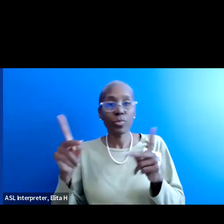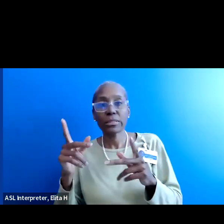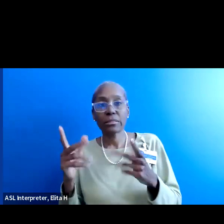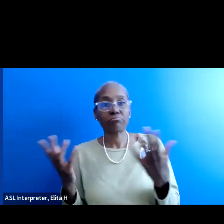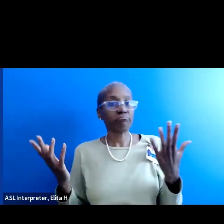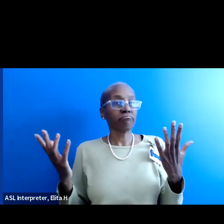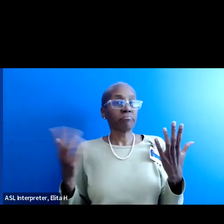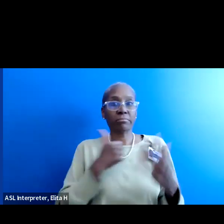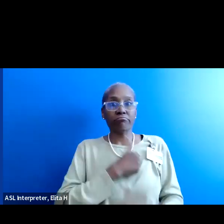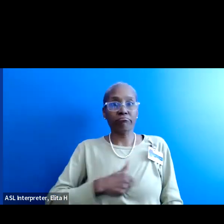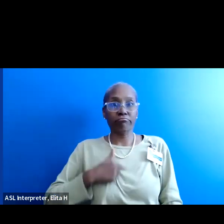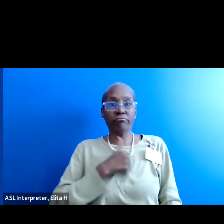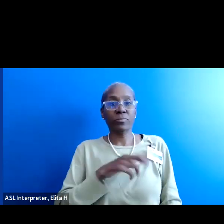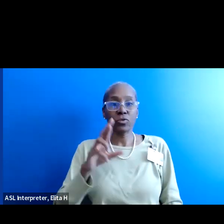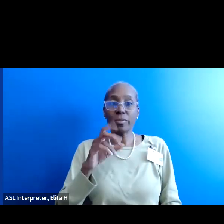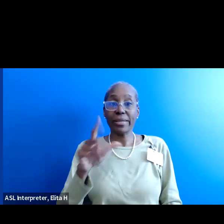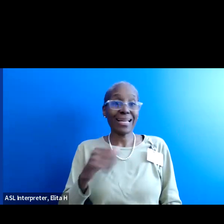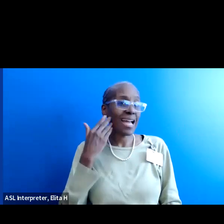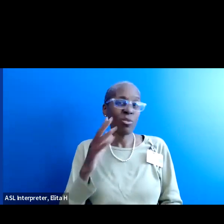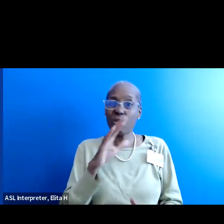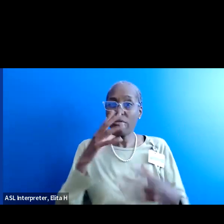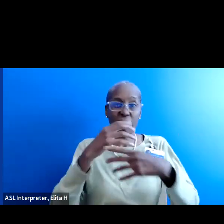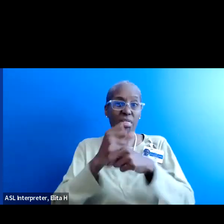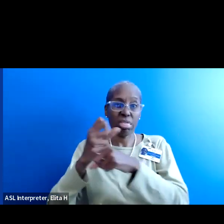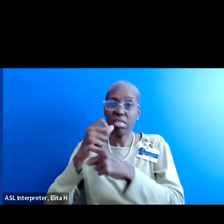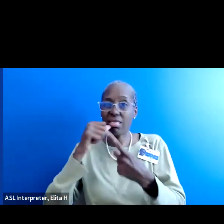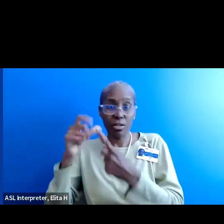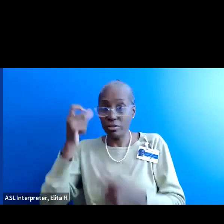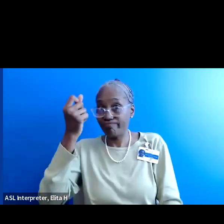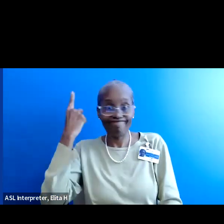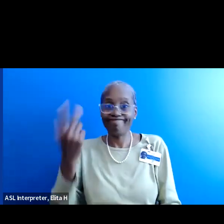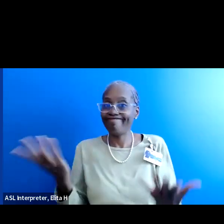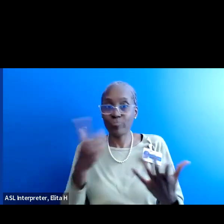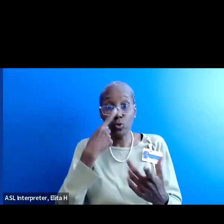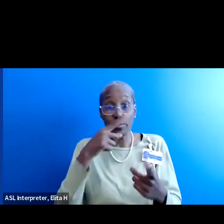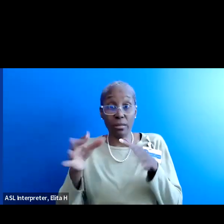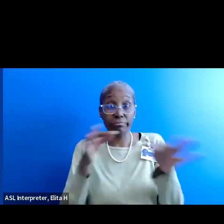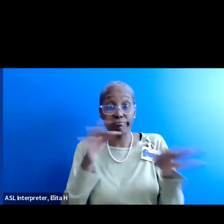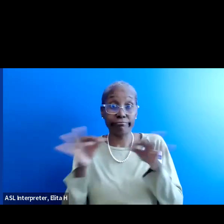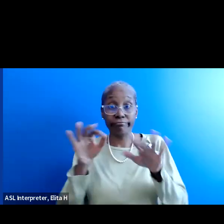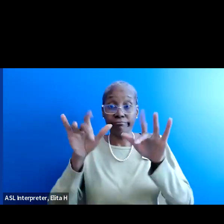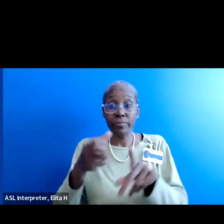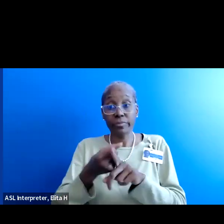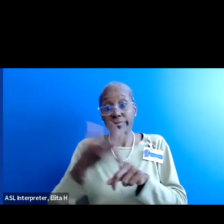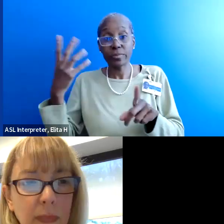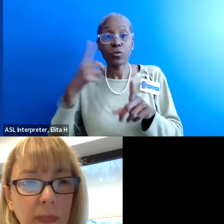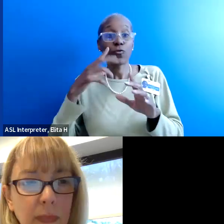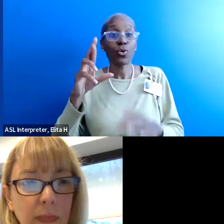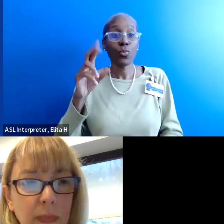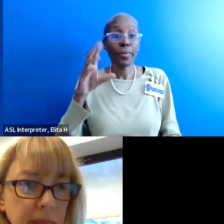I apologize, Rebecca. I don't know what those acronyms are. Could you drop in the chat? Or Rebecca, if you know those.